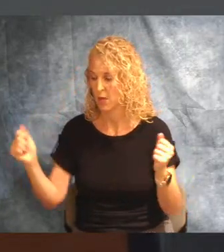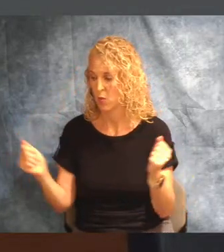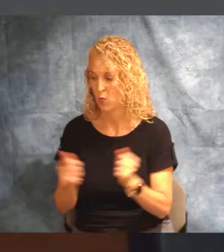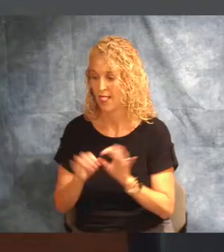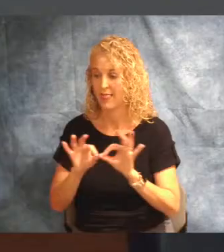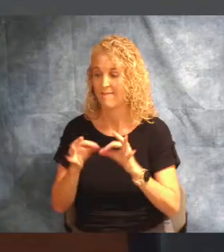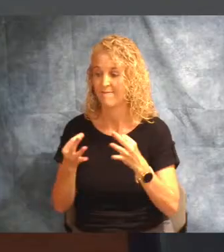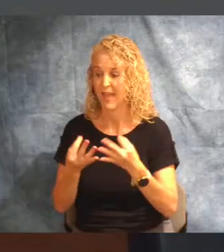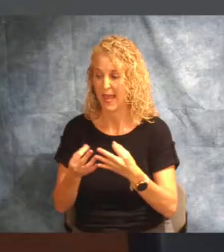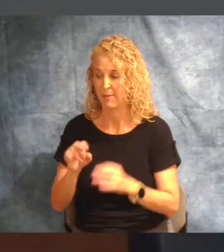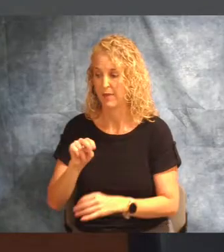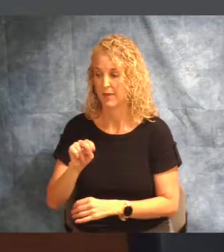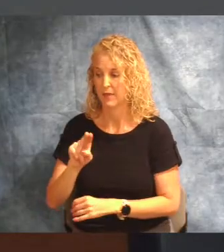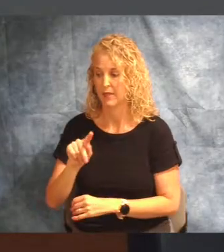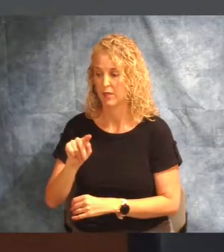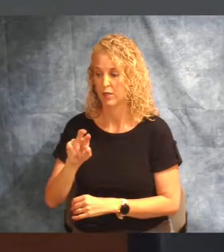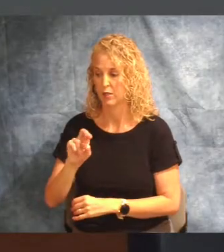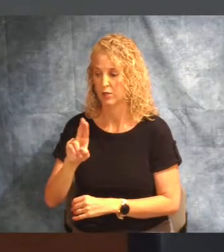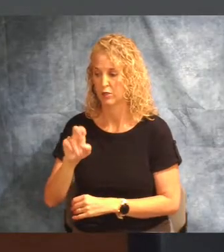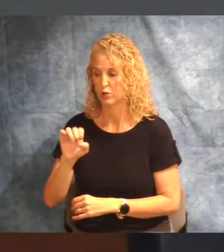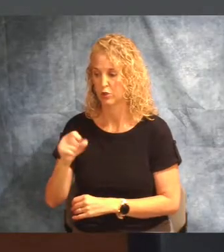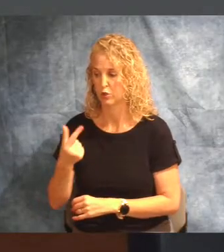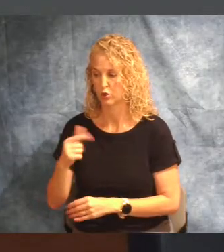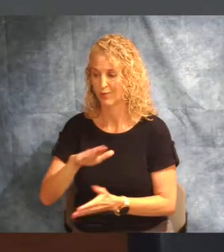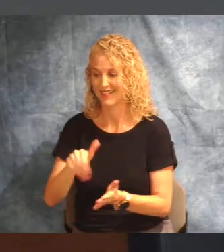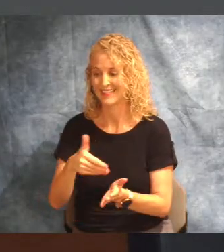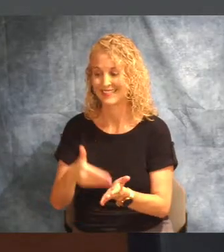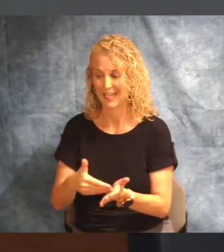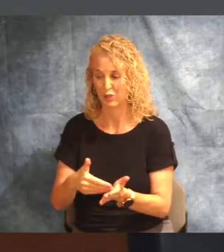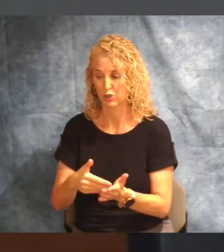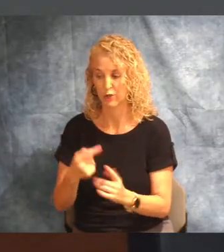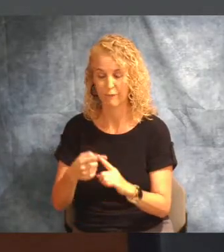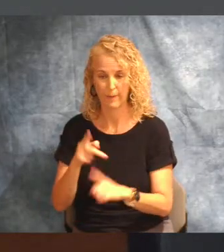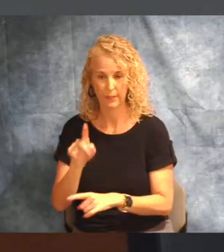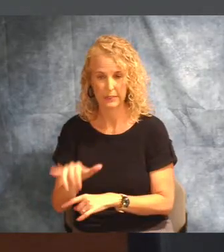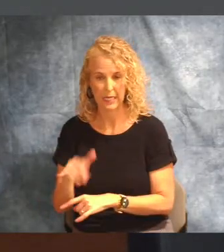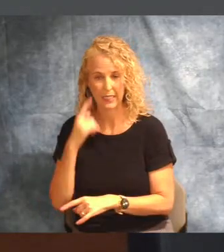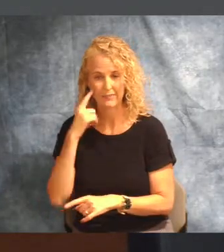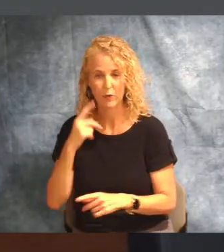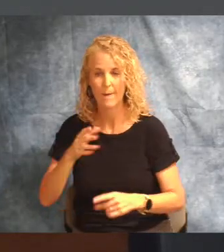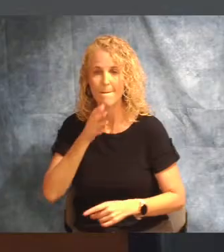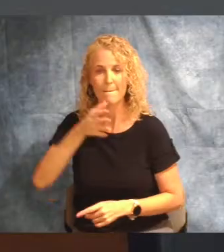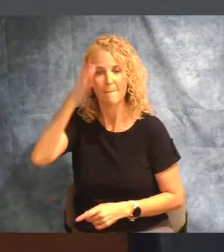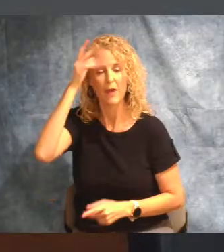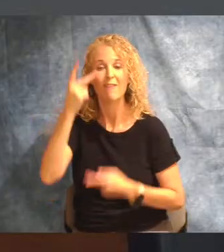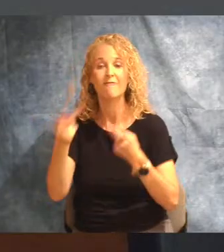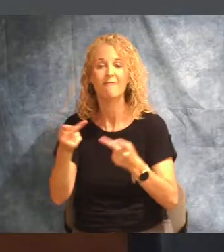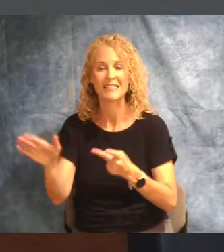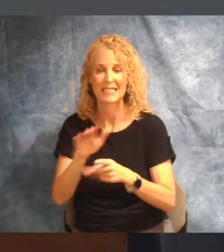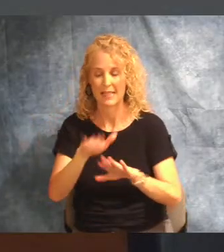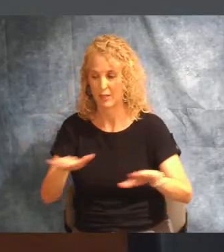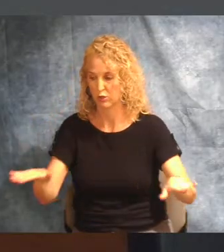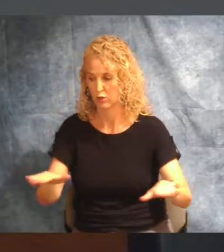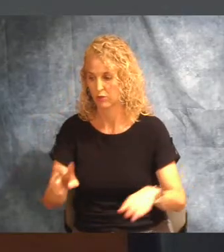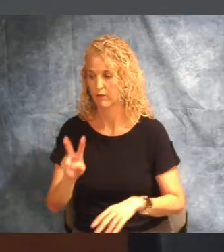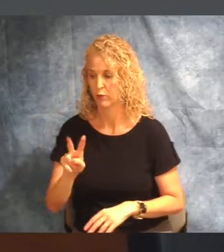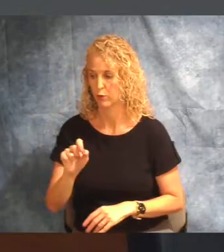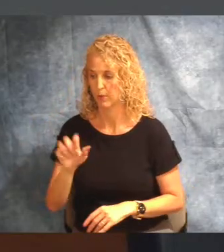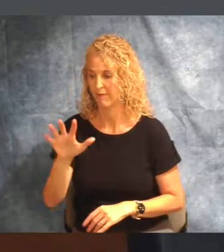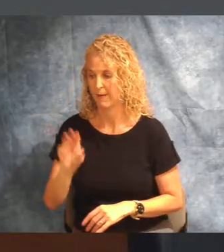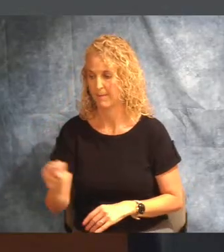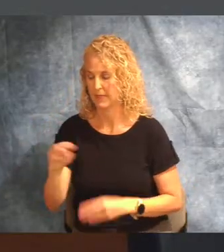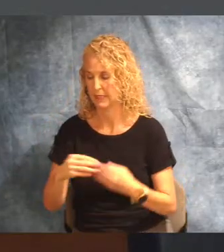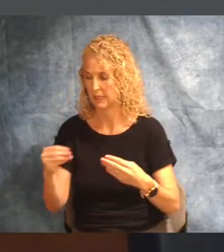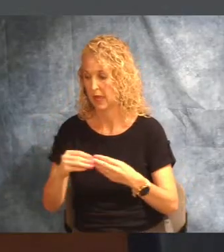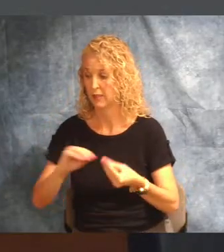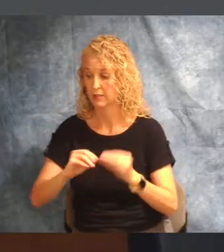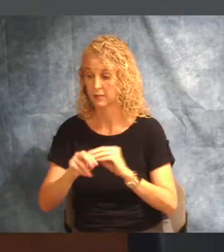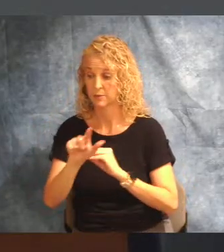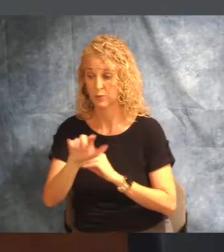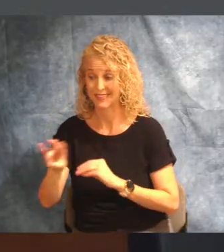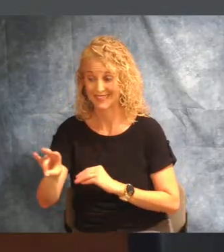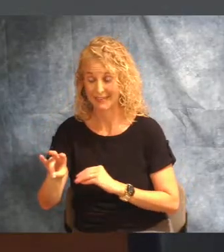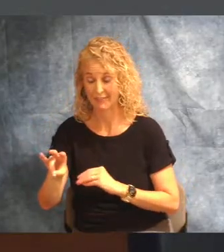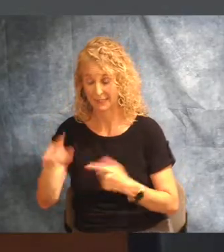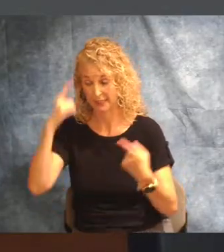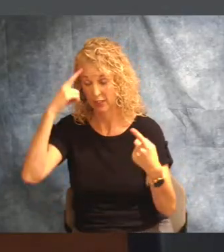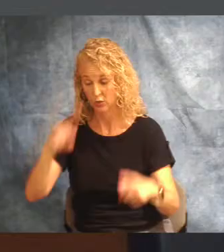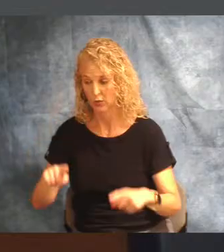nurturing center for parenting visitation services at $2.5 million. item number 27 is an agreement